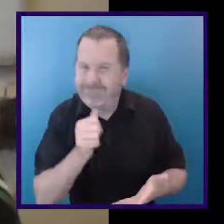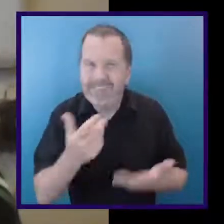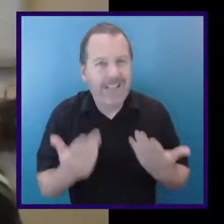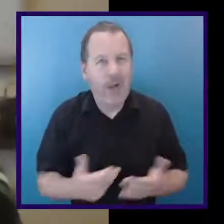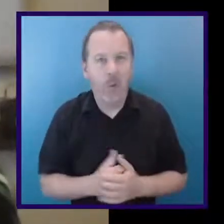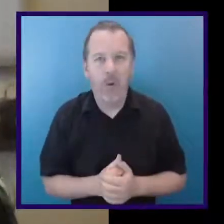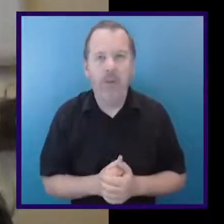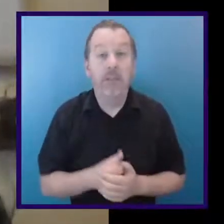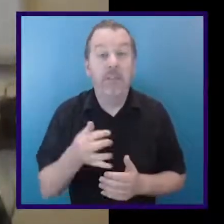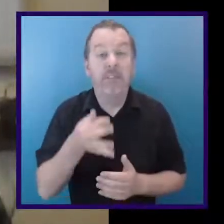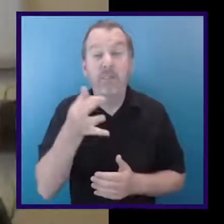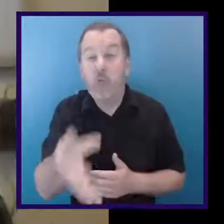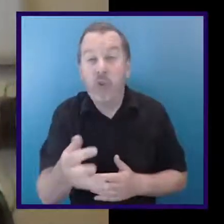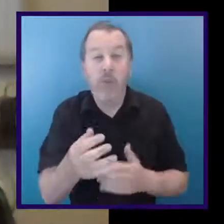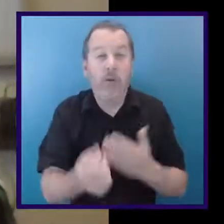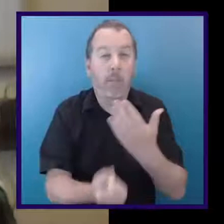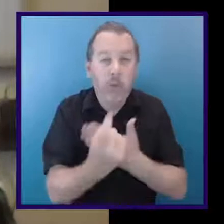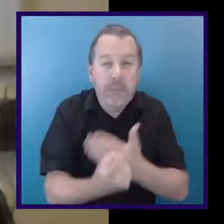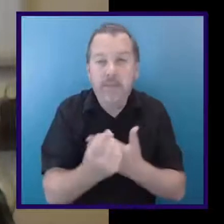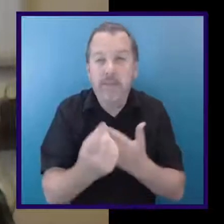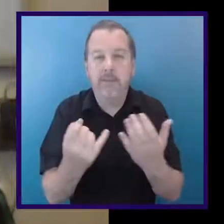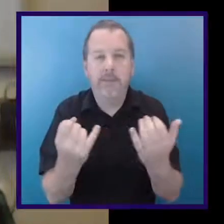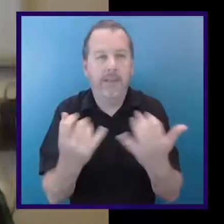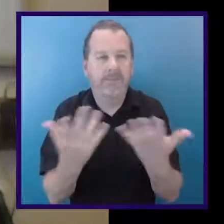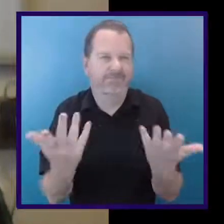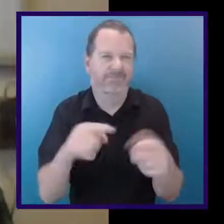I think that some of the opportunities are things like being able to have, depending